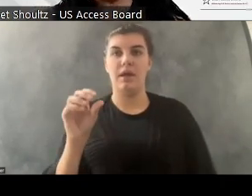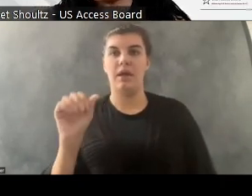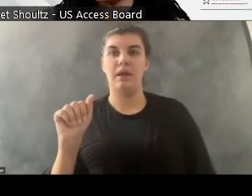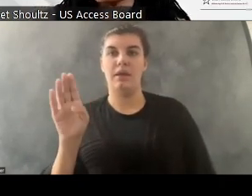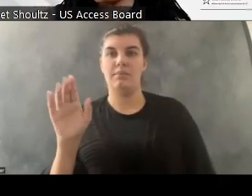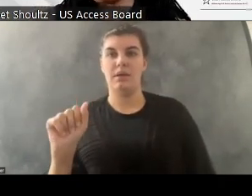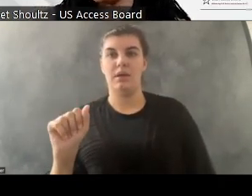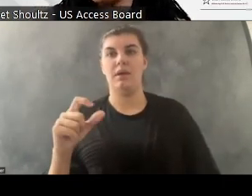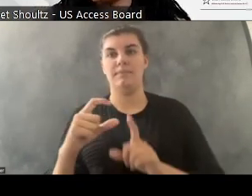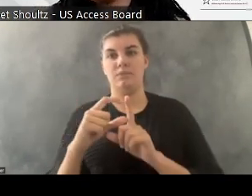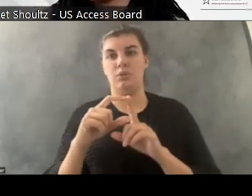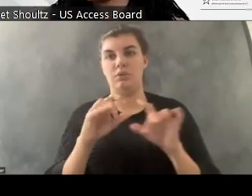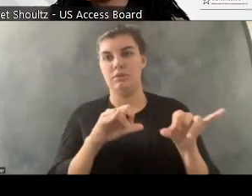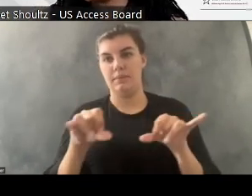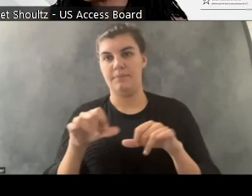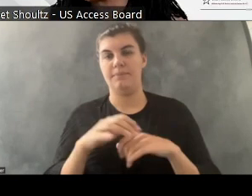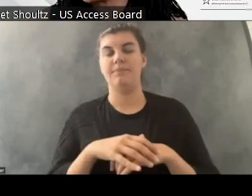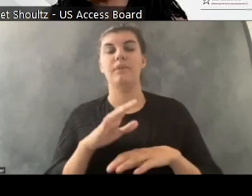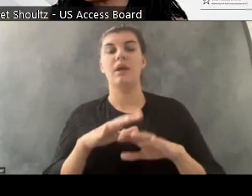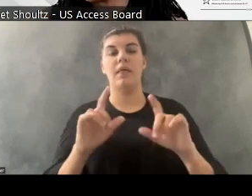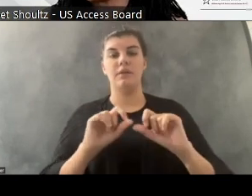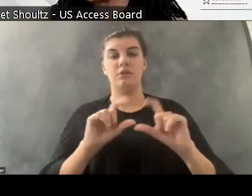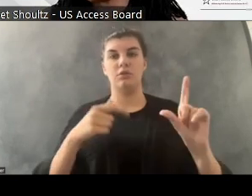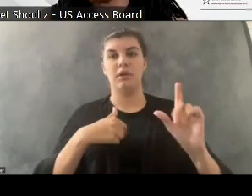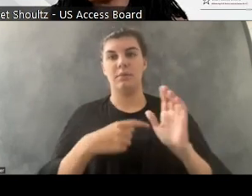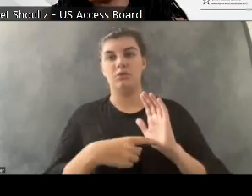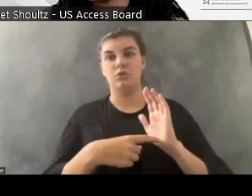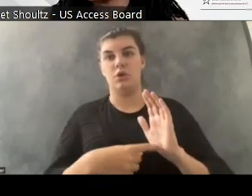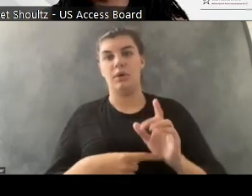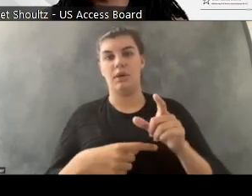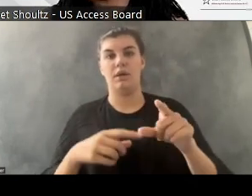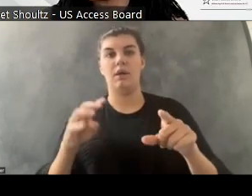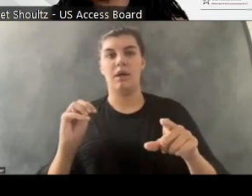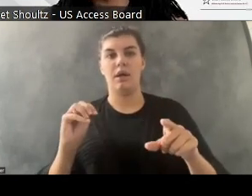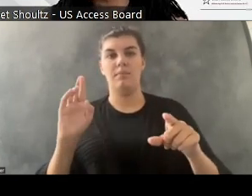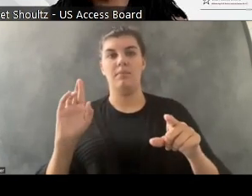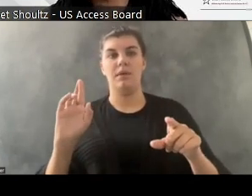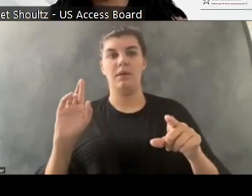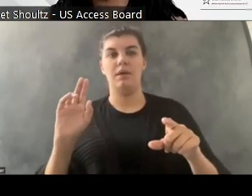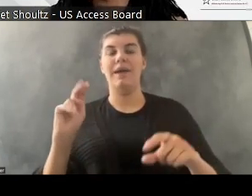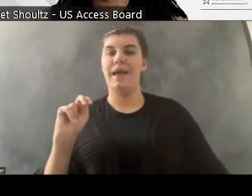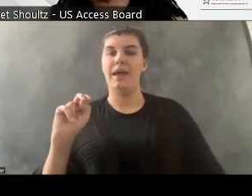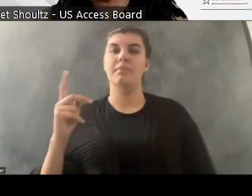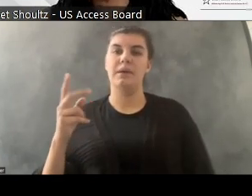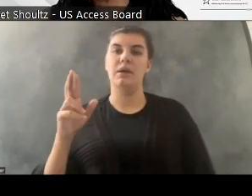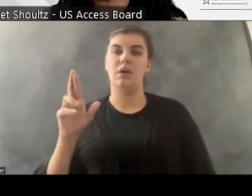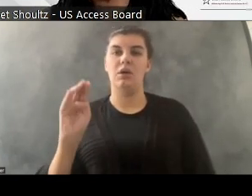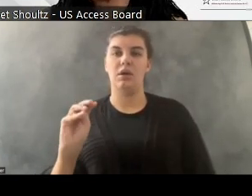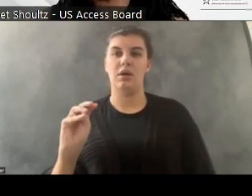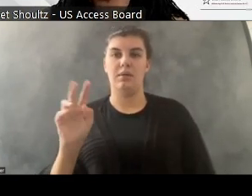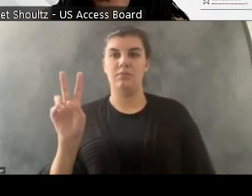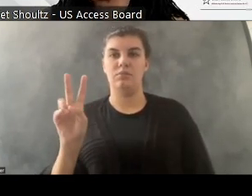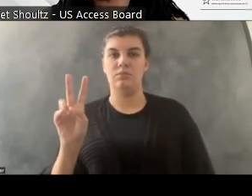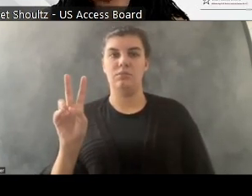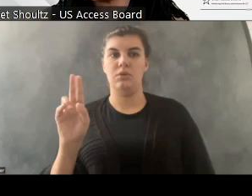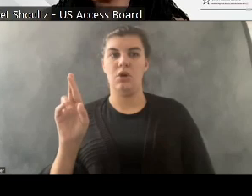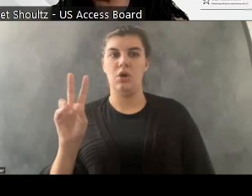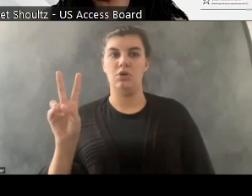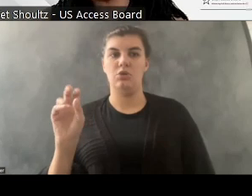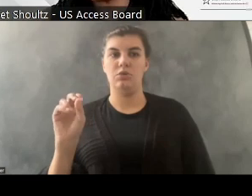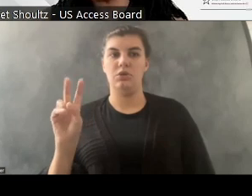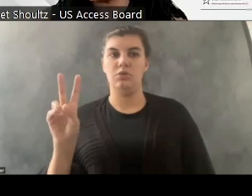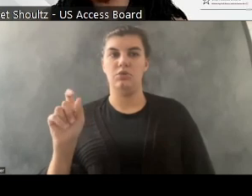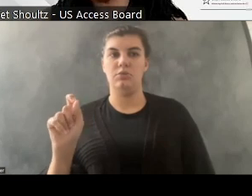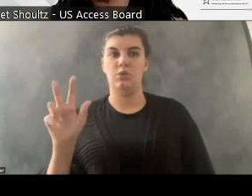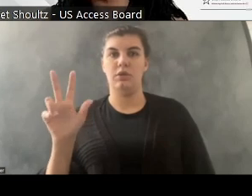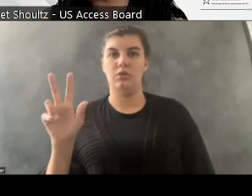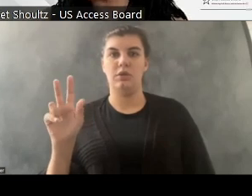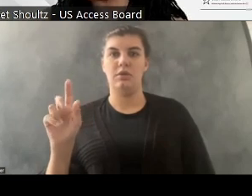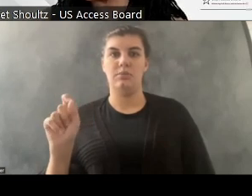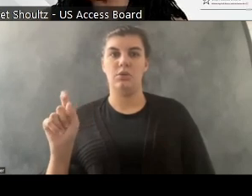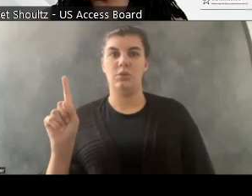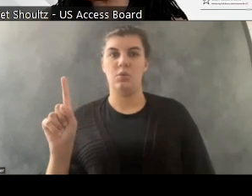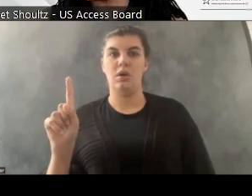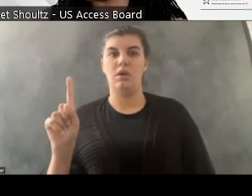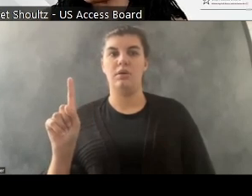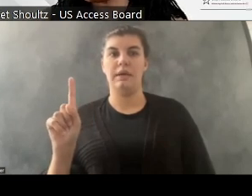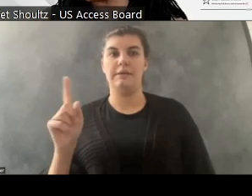Guidelines. So on the screen I'm showing NPRM provision R202.3.1 Existing Physical Constraints